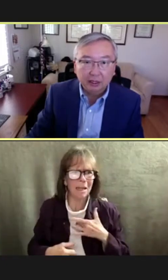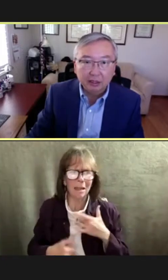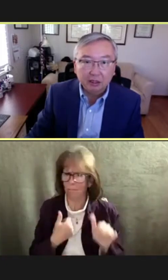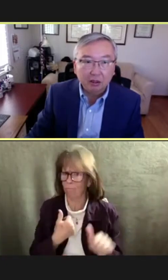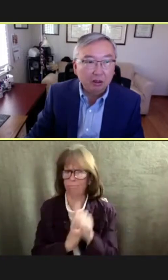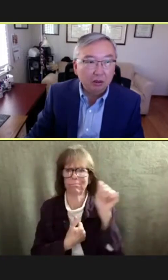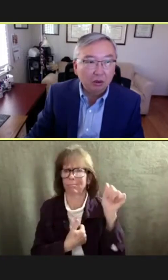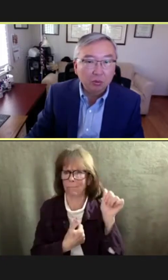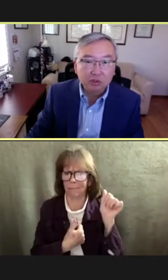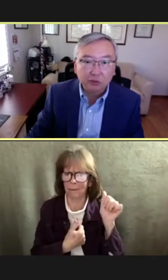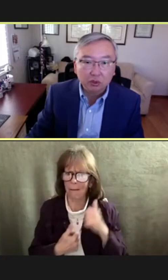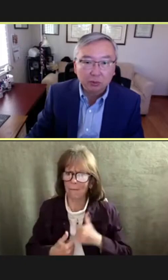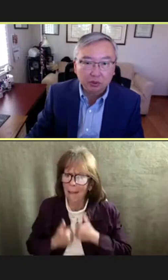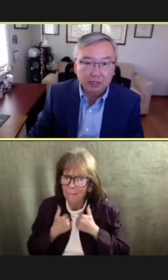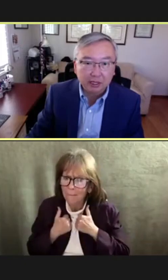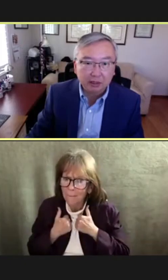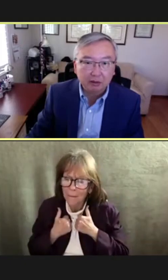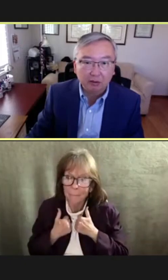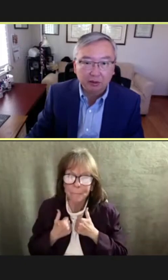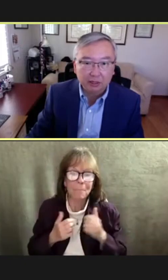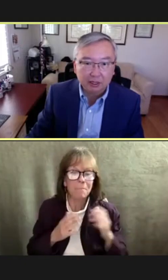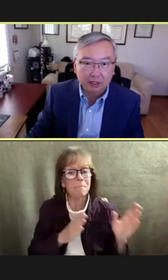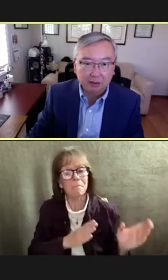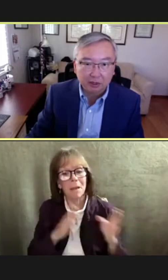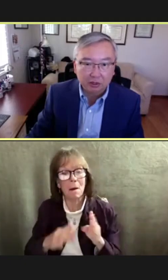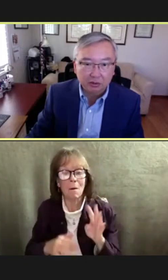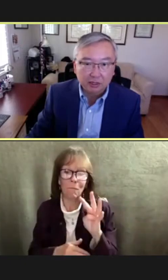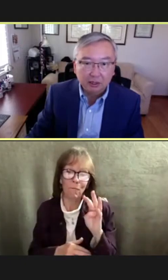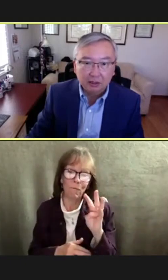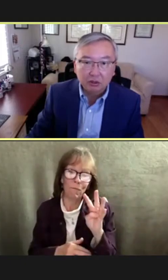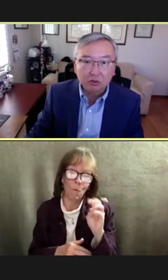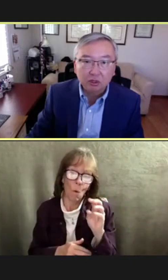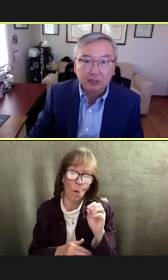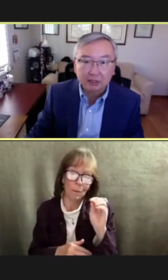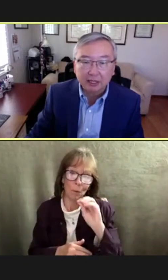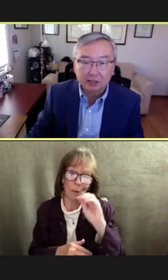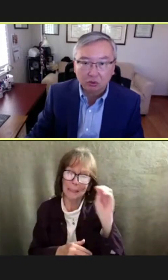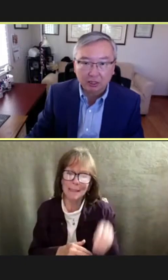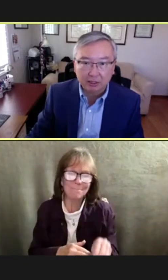And almost 40% of autistic individuals, they do not attend screening.